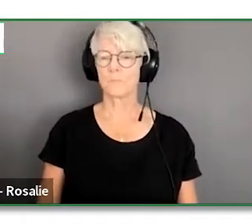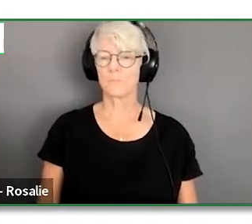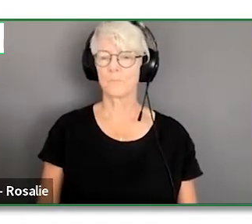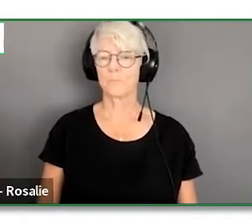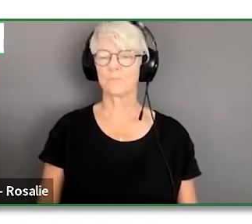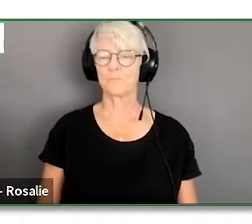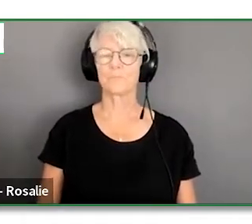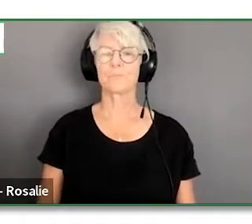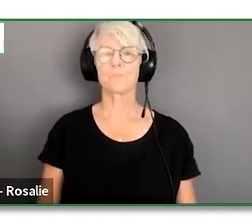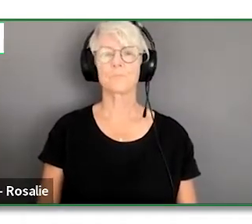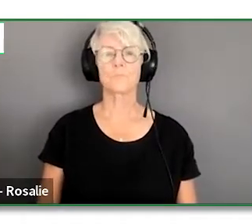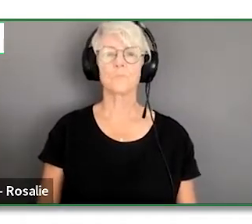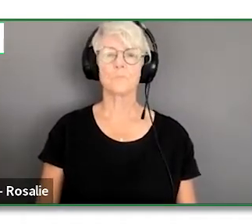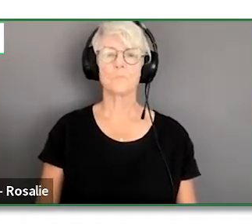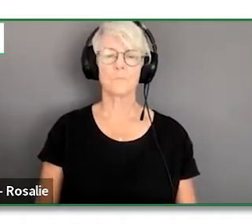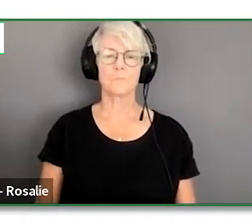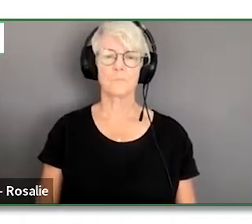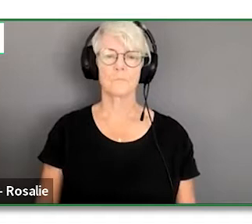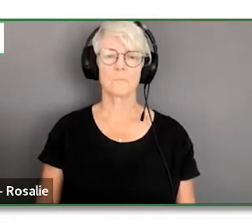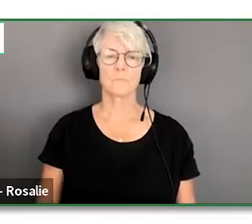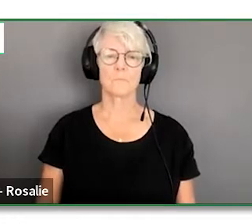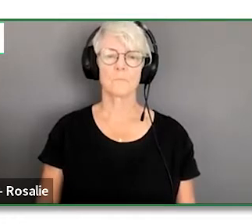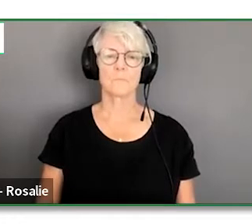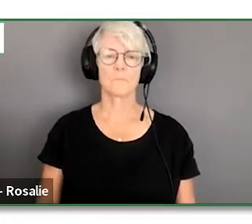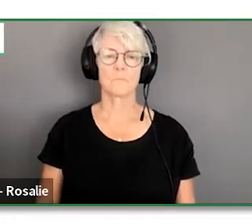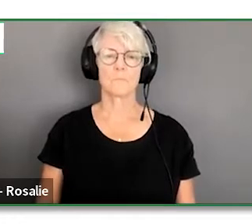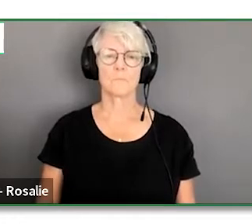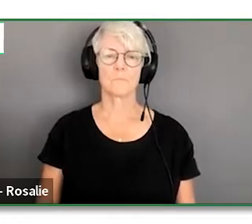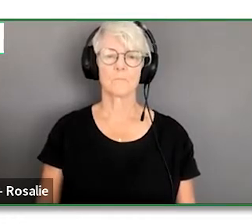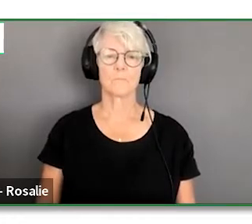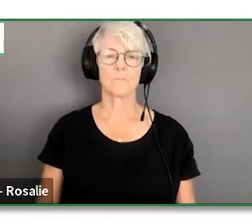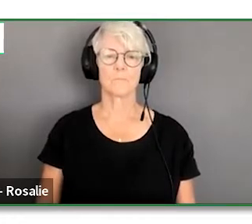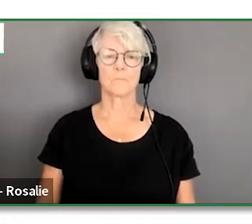of colleagues who are also taking part in this meeting.